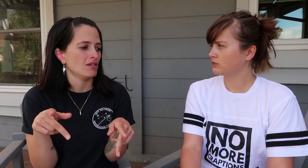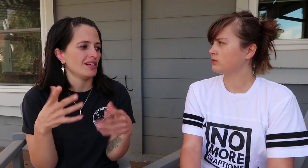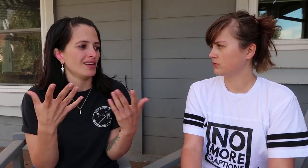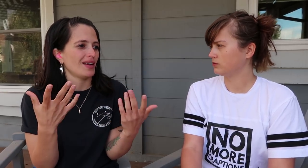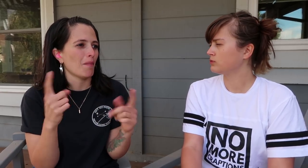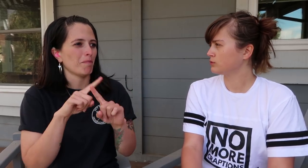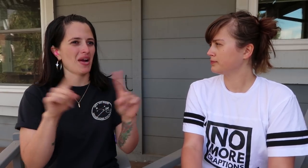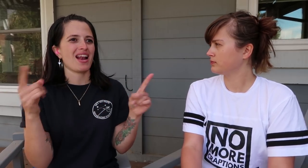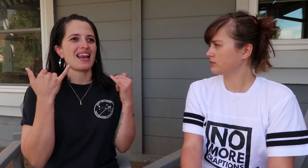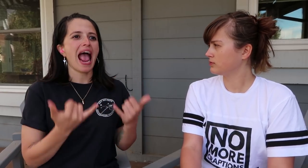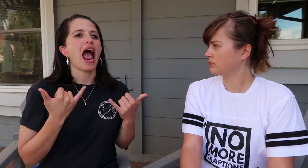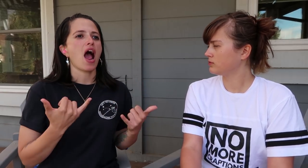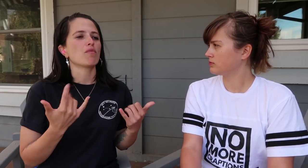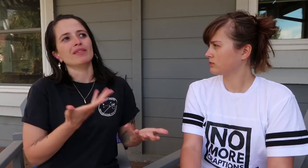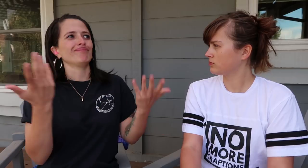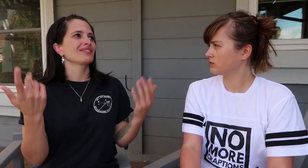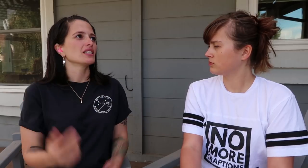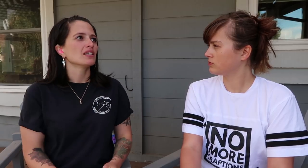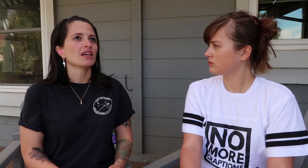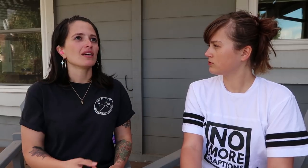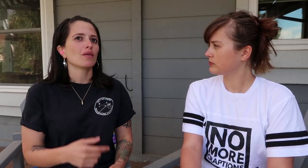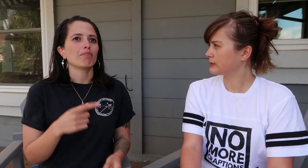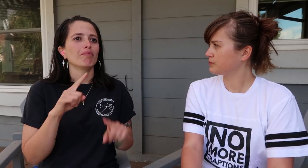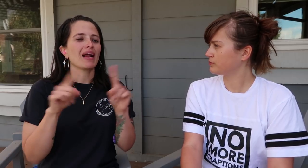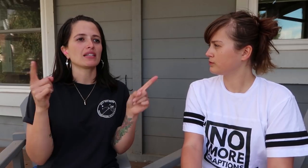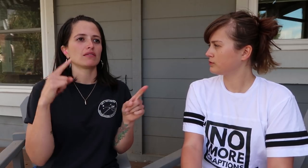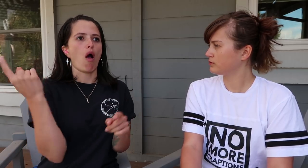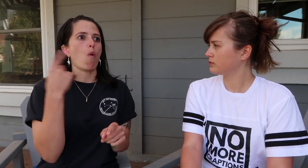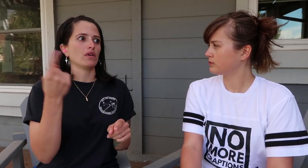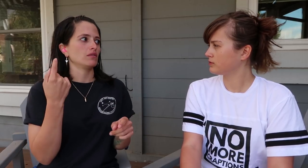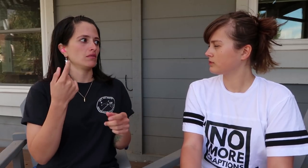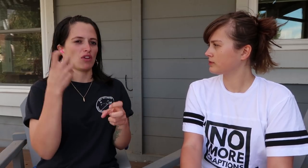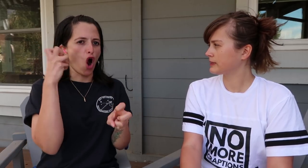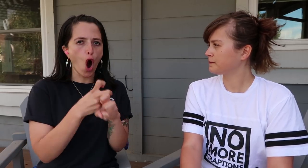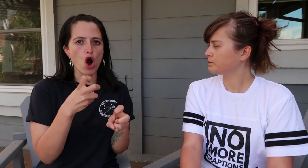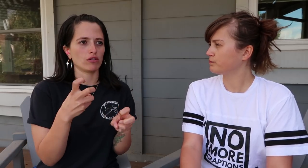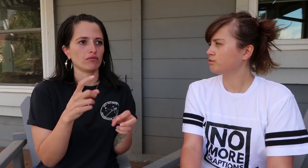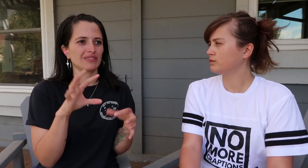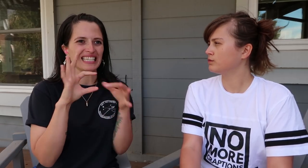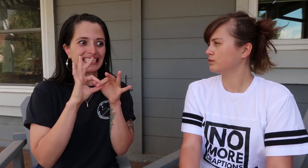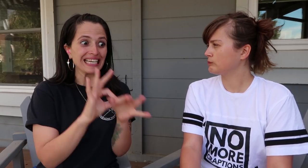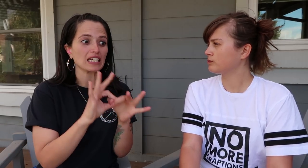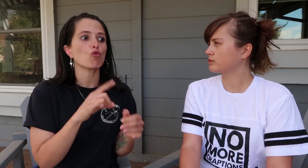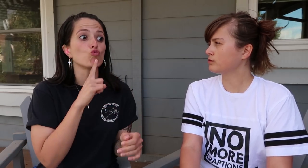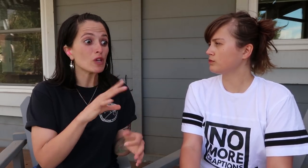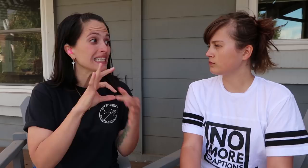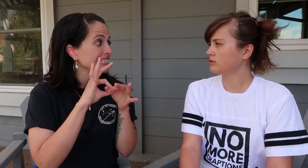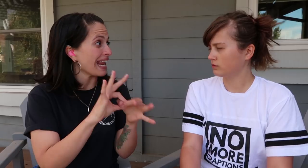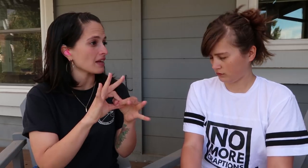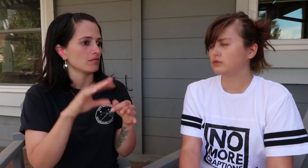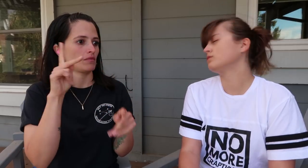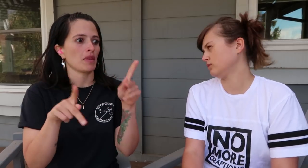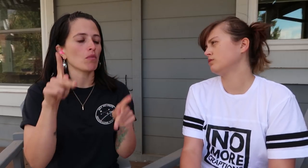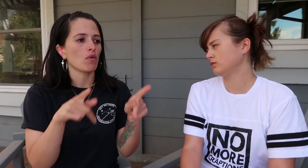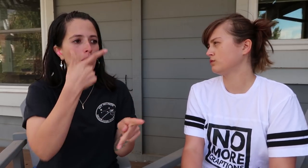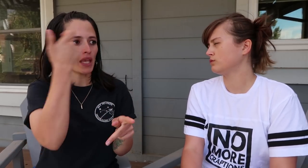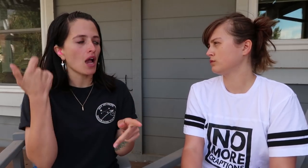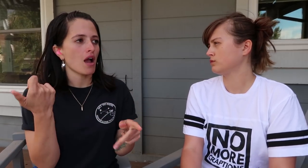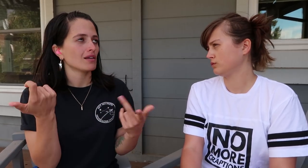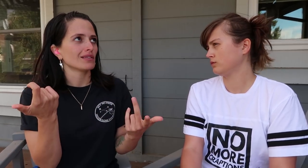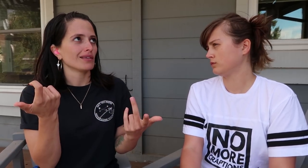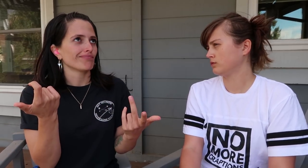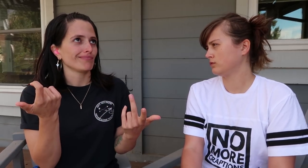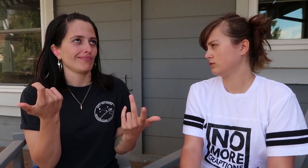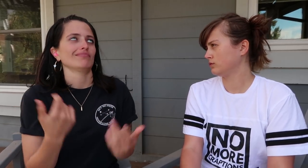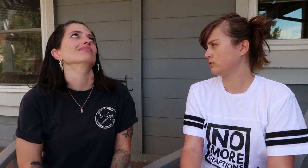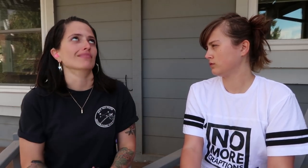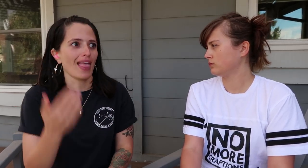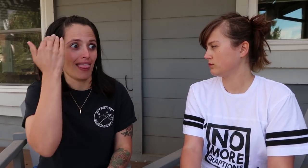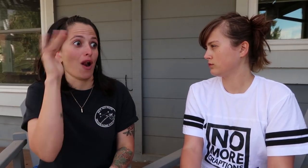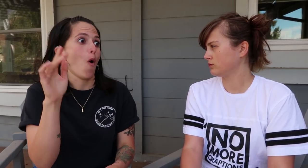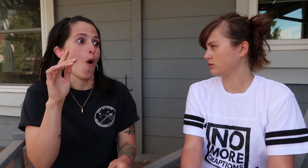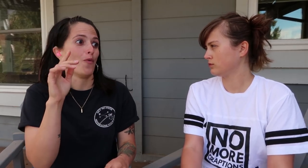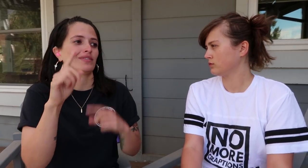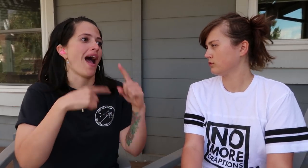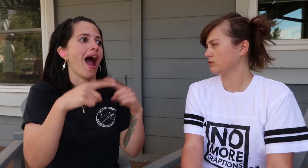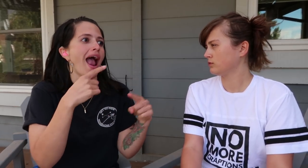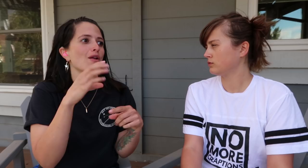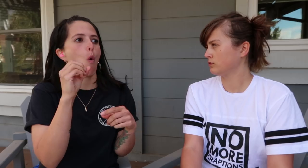Now, it’s really hard to really connect with people because they don’t know ASL